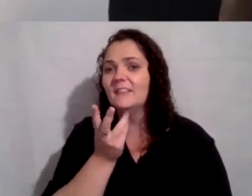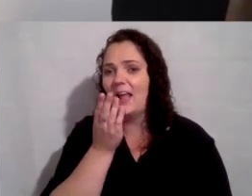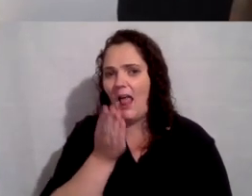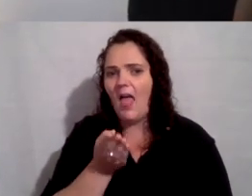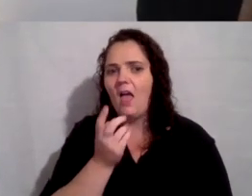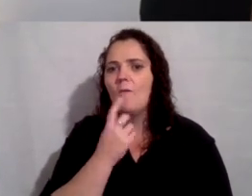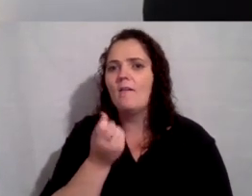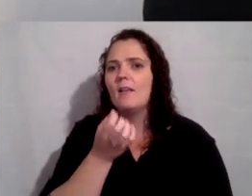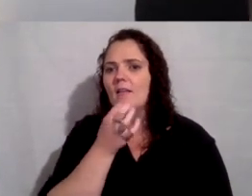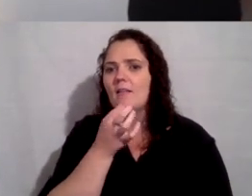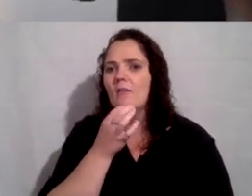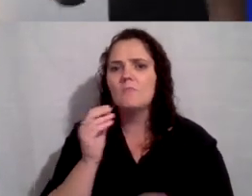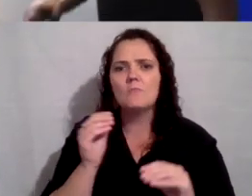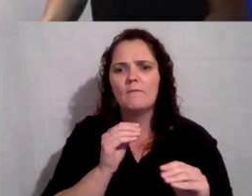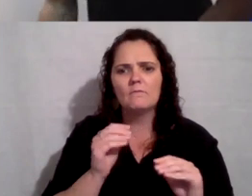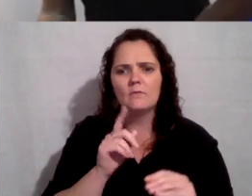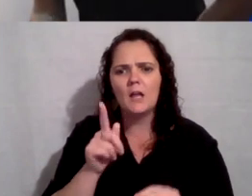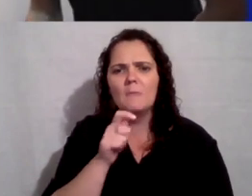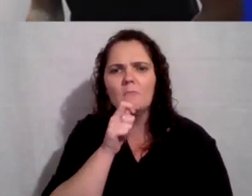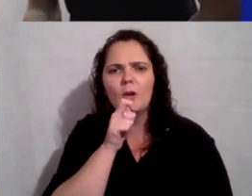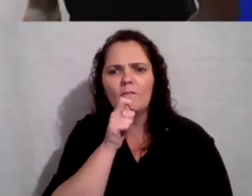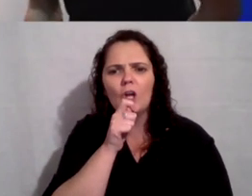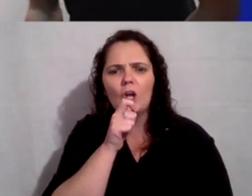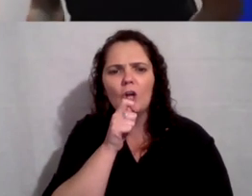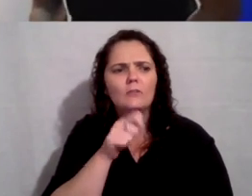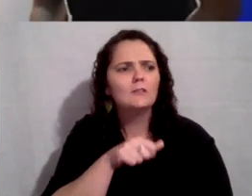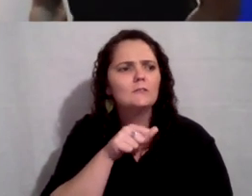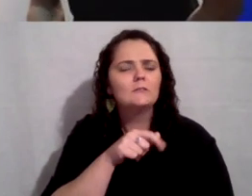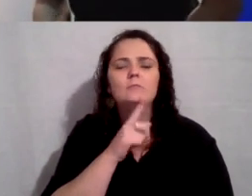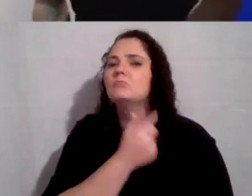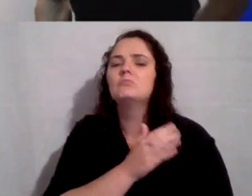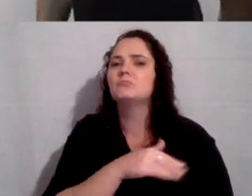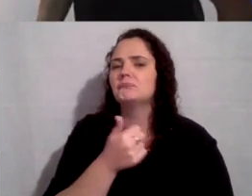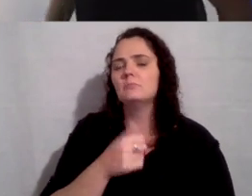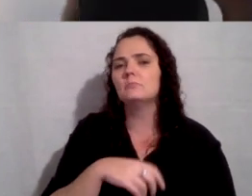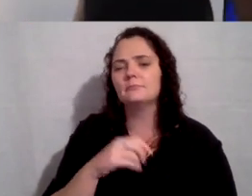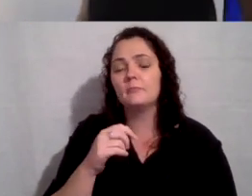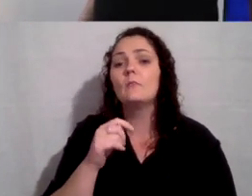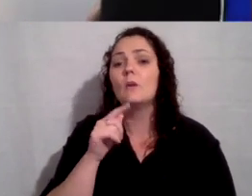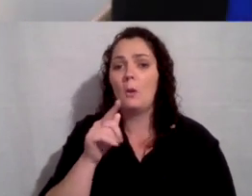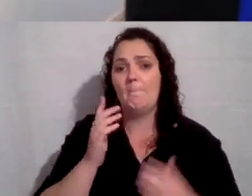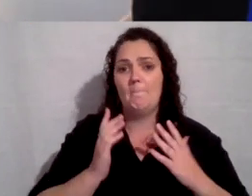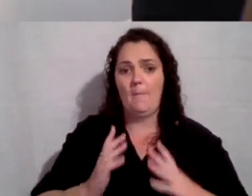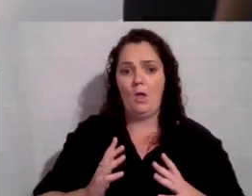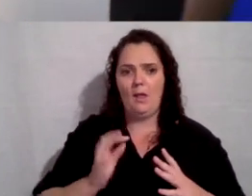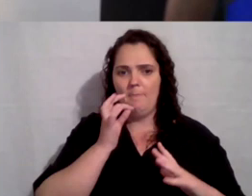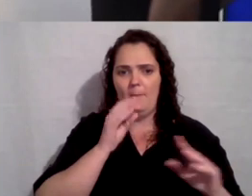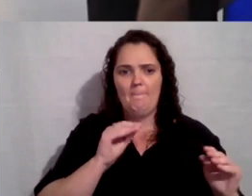body okay – is that microphone still working? Yep okay good. Now we're going to do a movement of the body